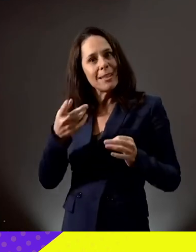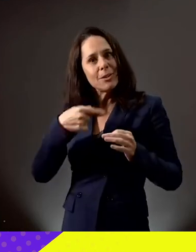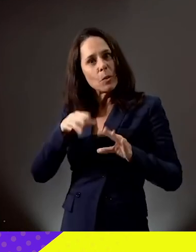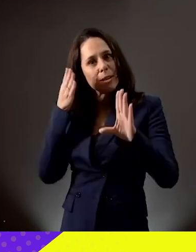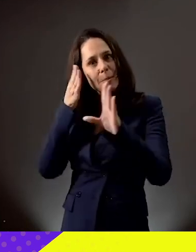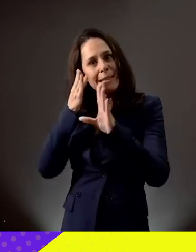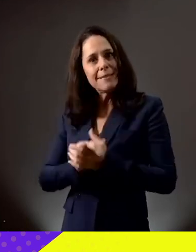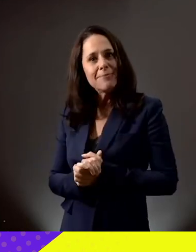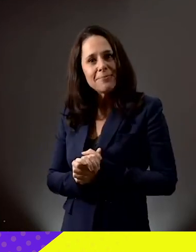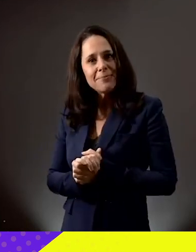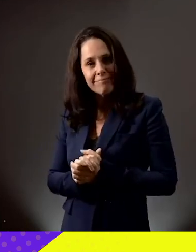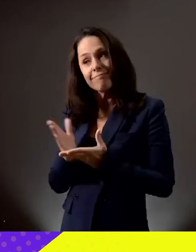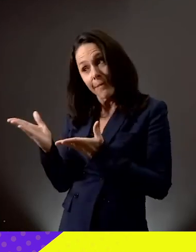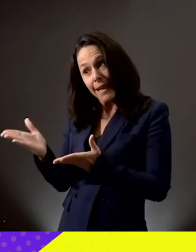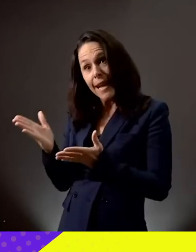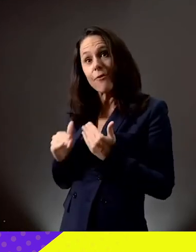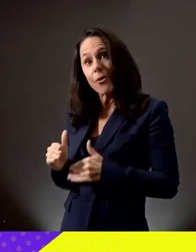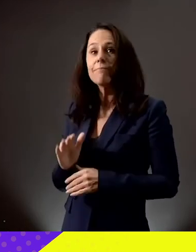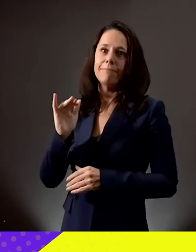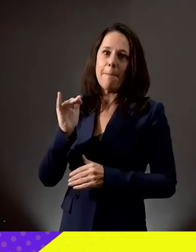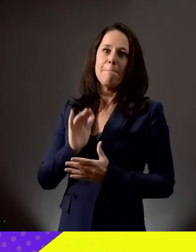Shishani, are you ready? Enjoy her performance.